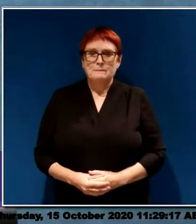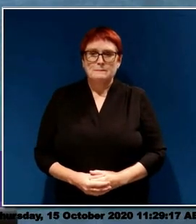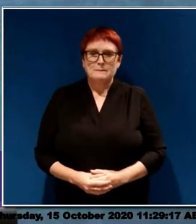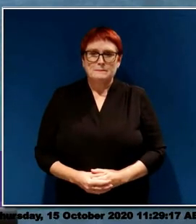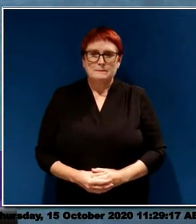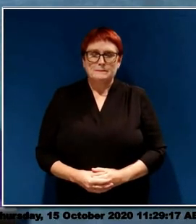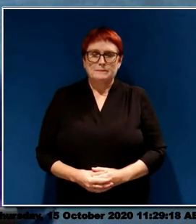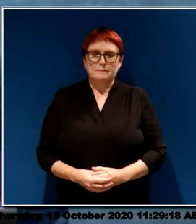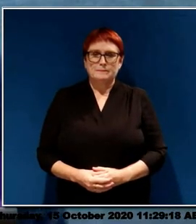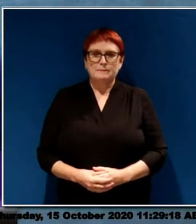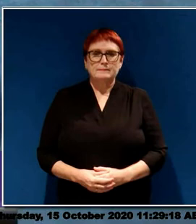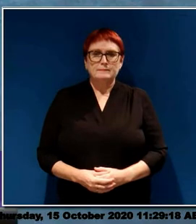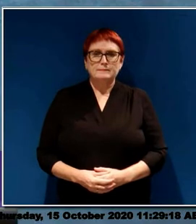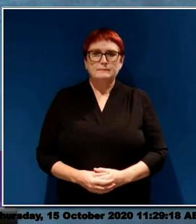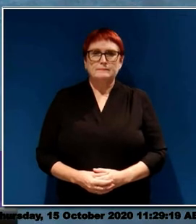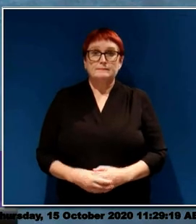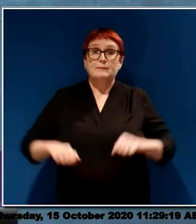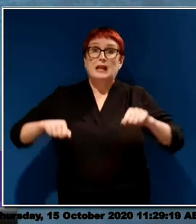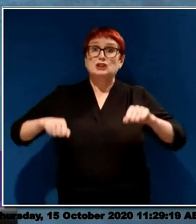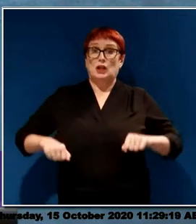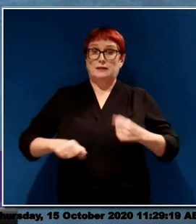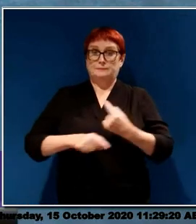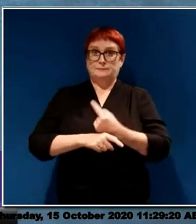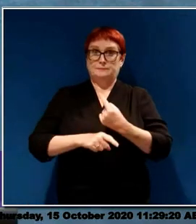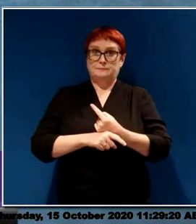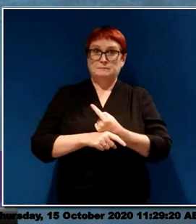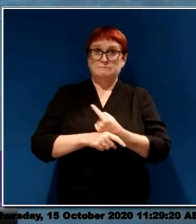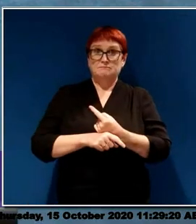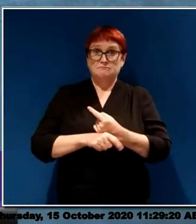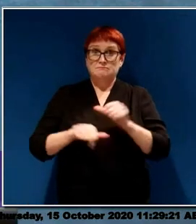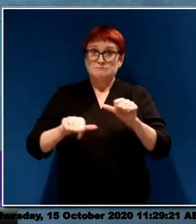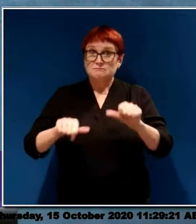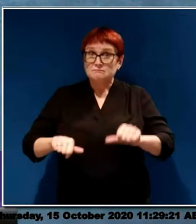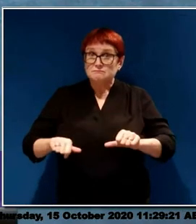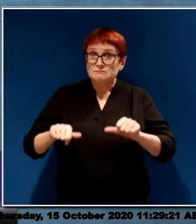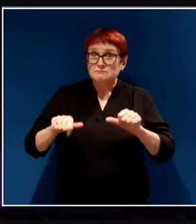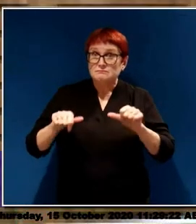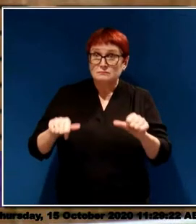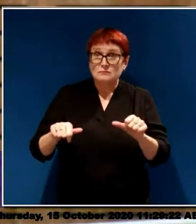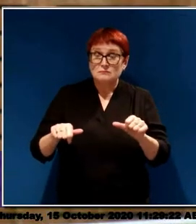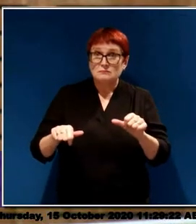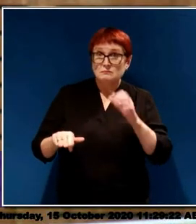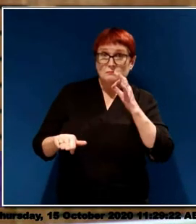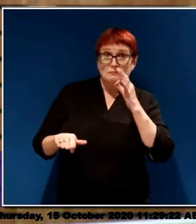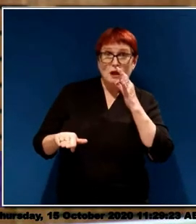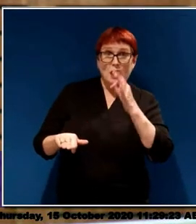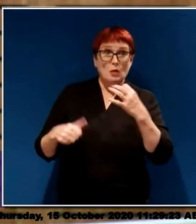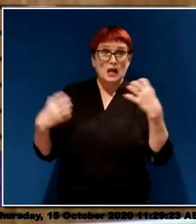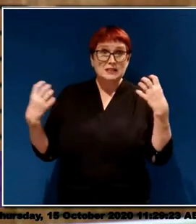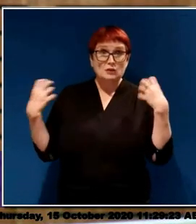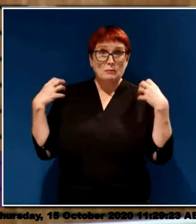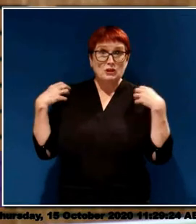Thank you. If it's alright with you, I will ask the Commissioners if they have any questions, is that OK with you?